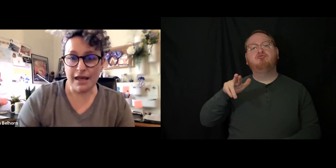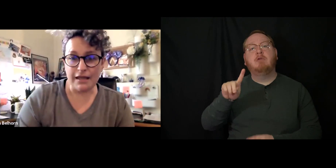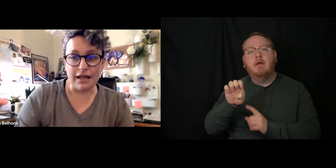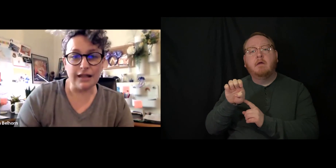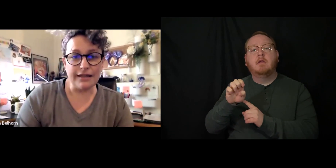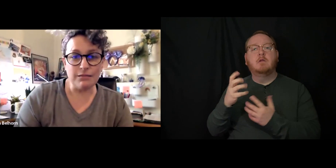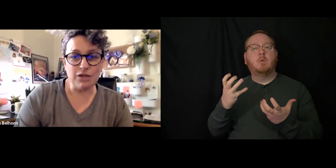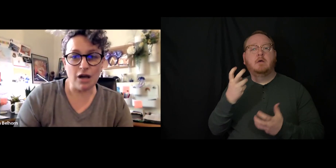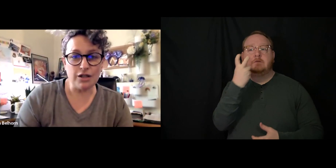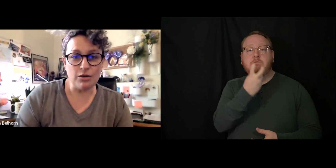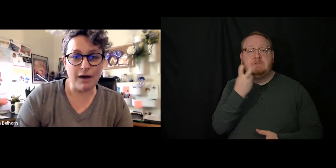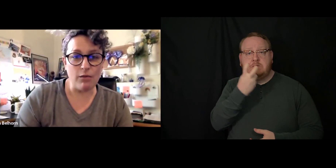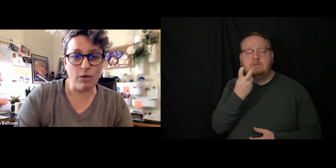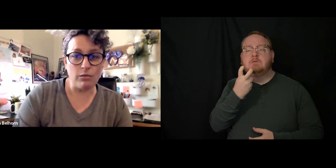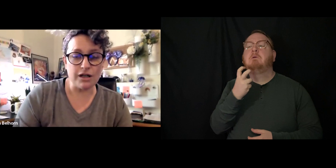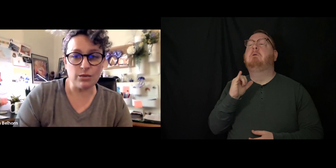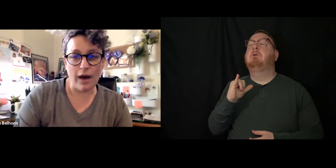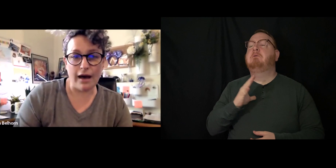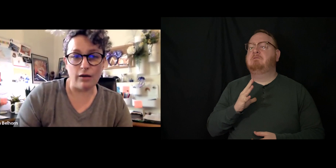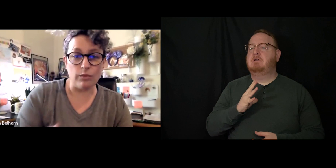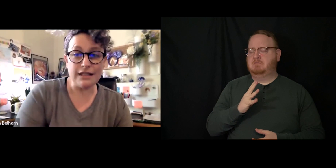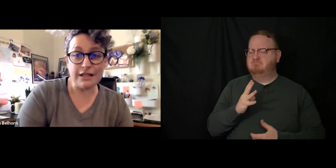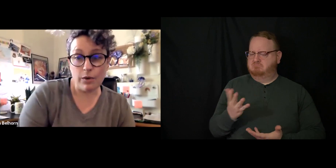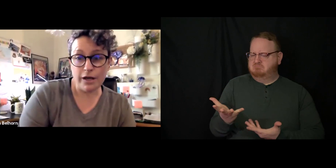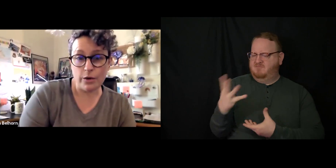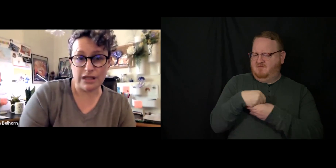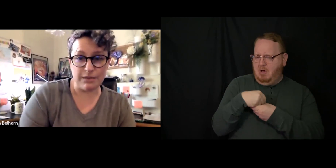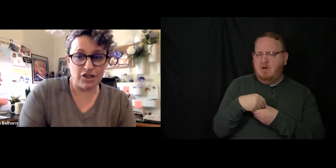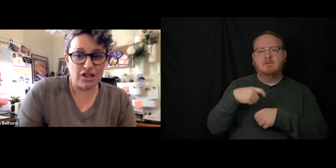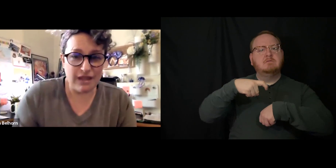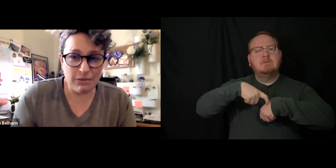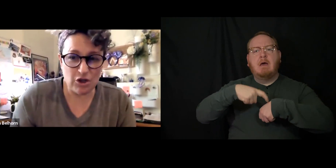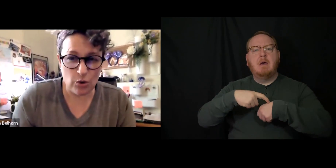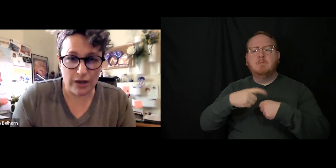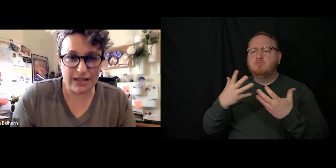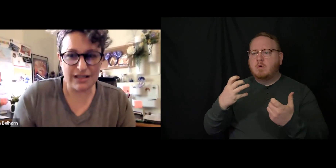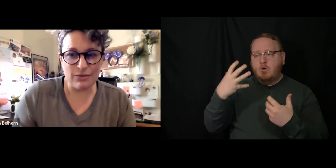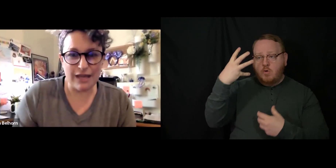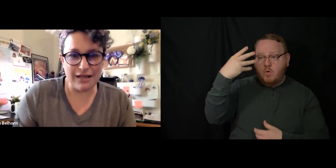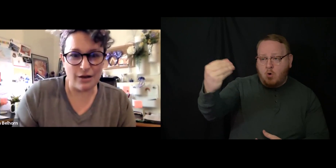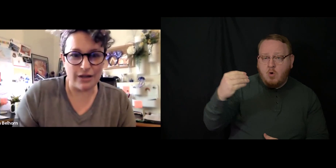in let them talk to you about what works well. When do they want to go to speech? Give them a choice. So they know that